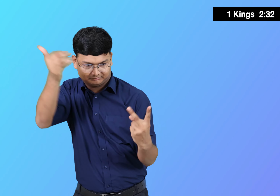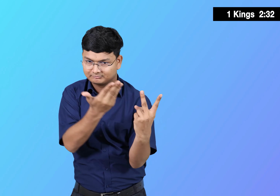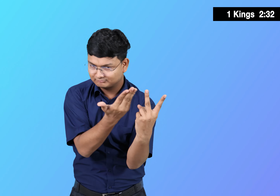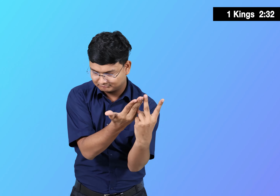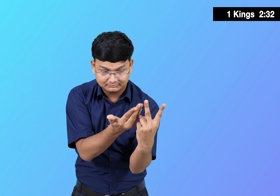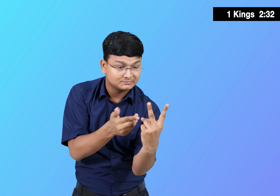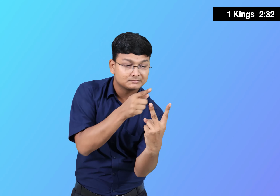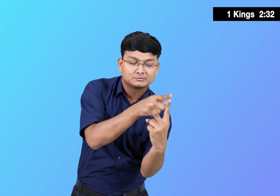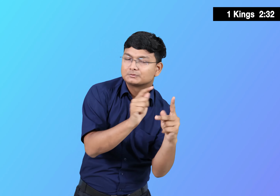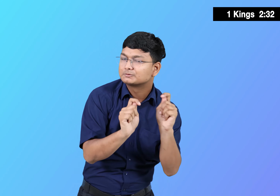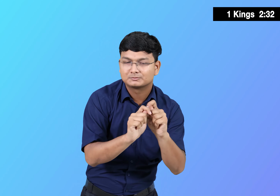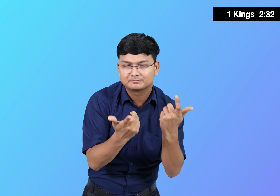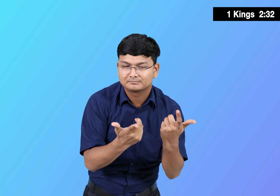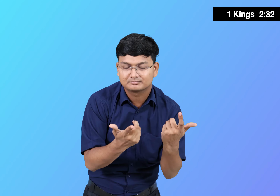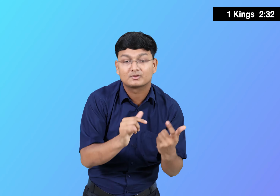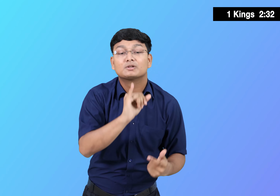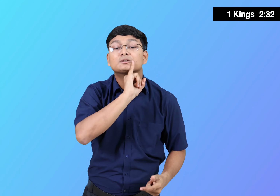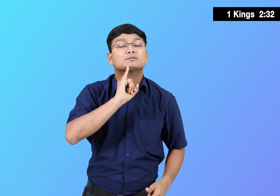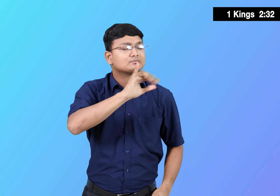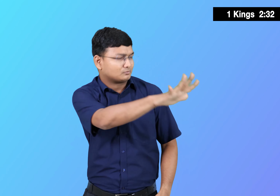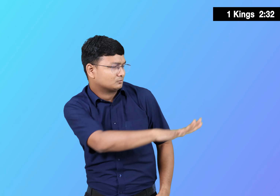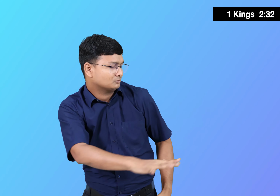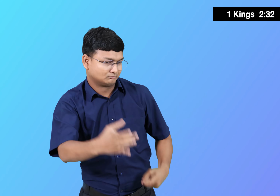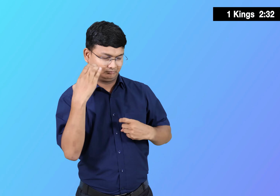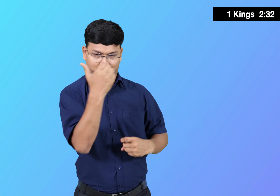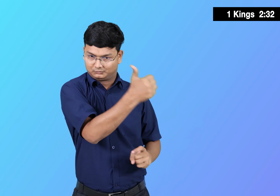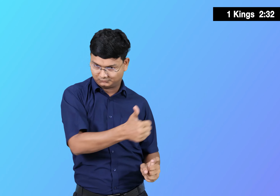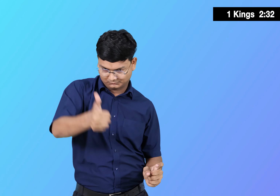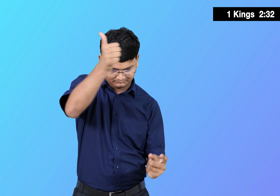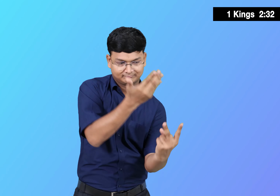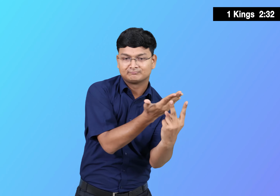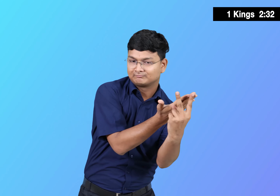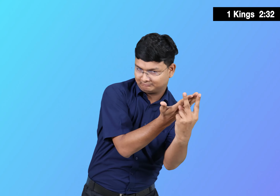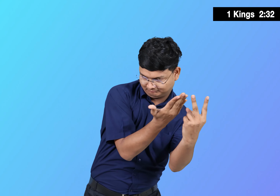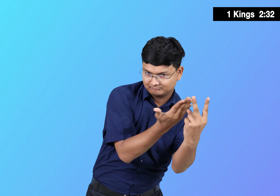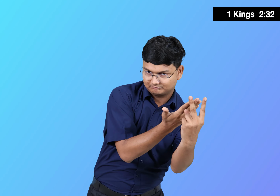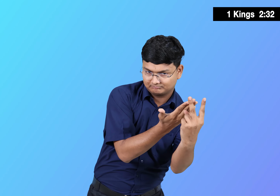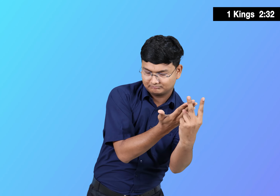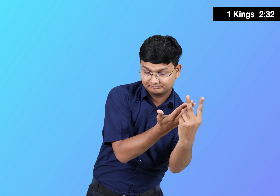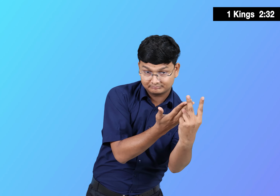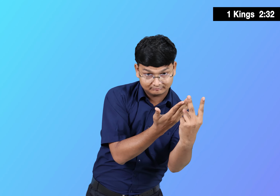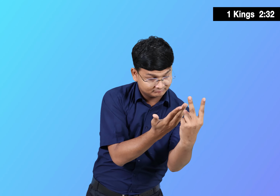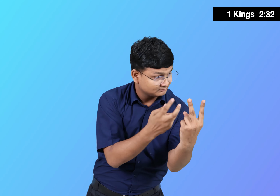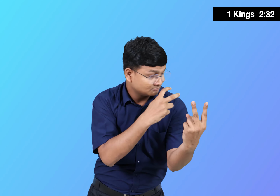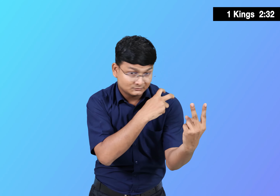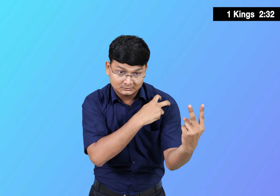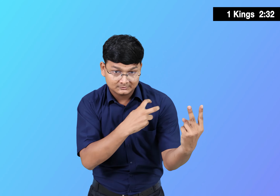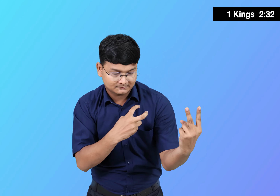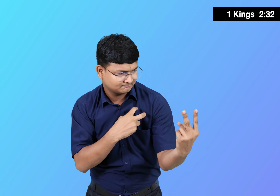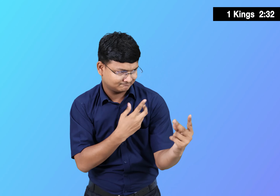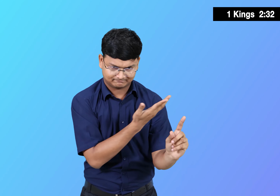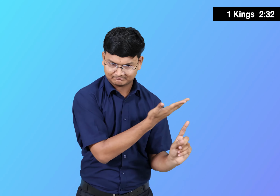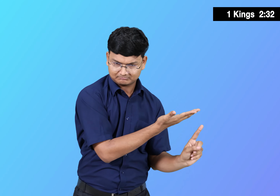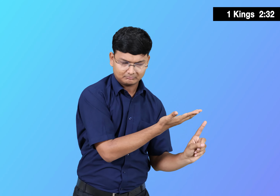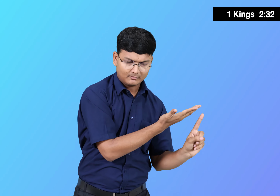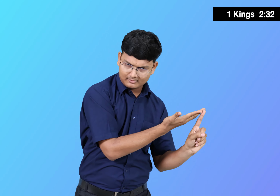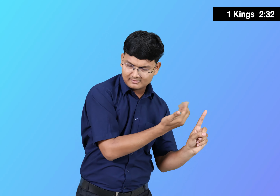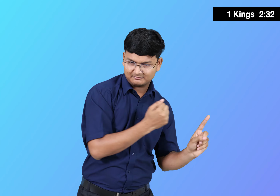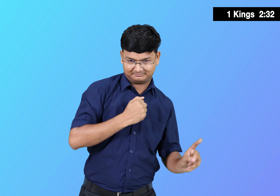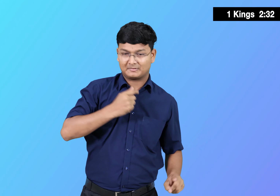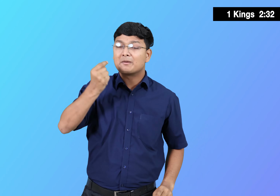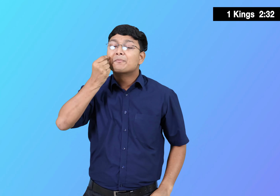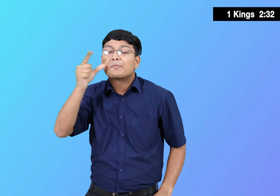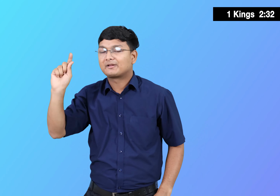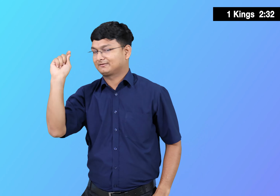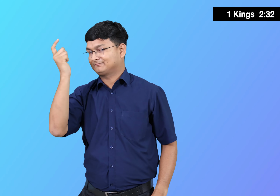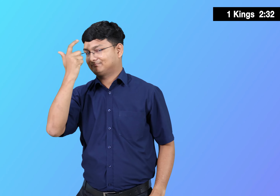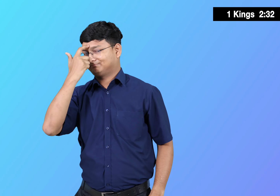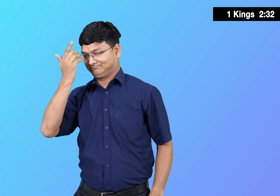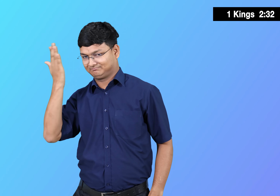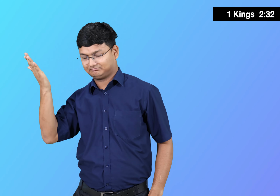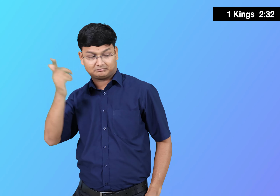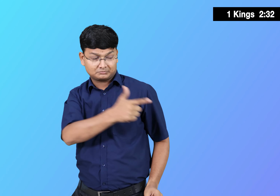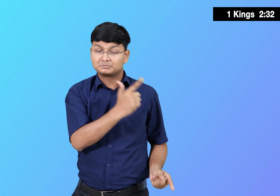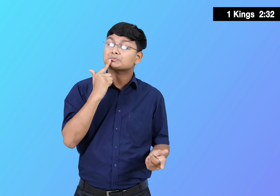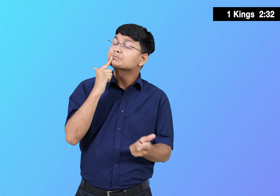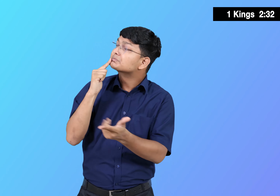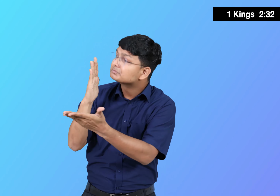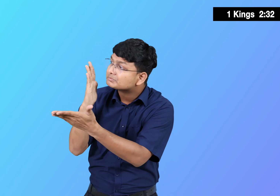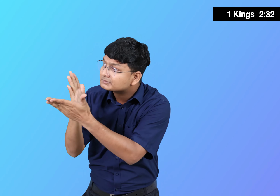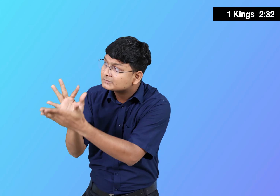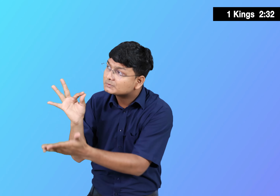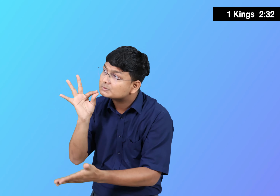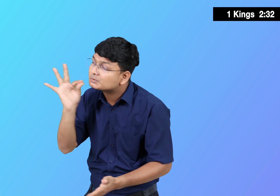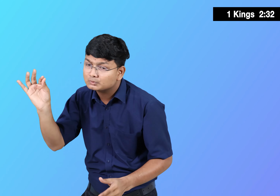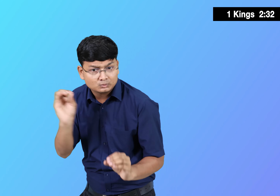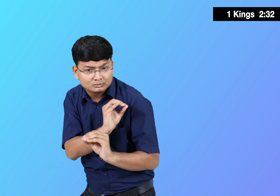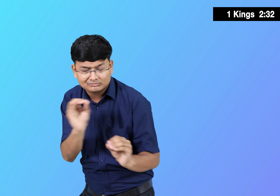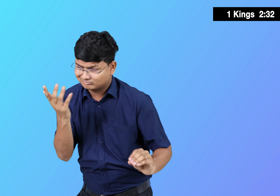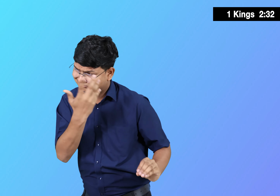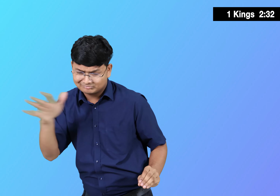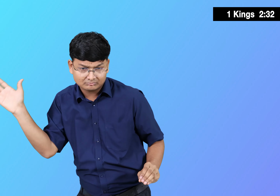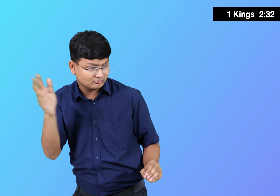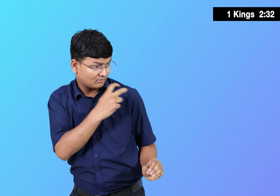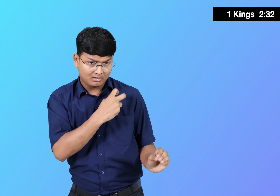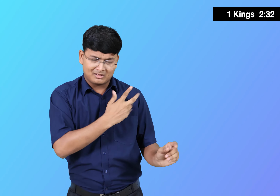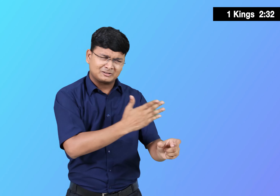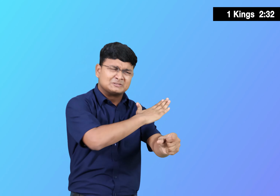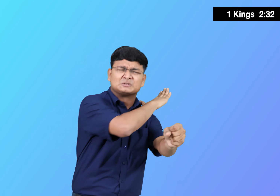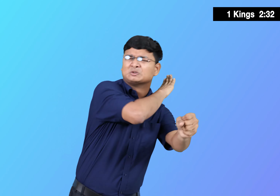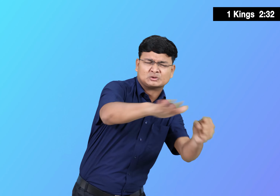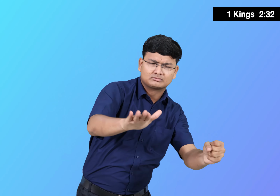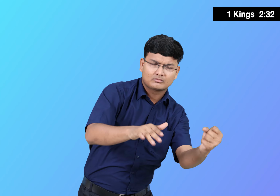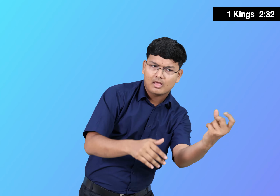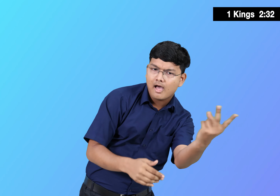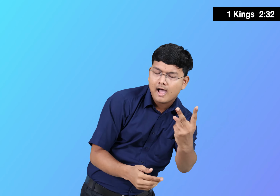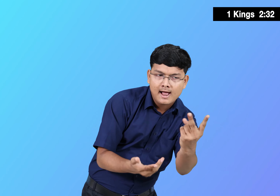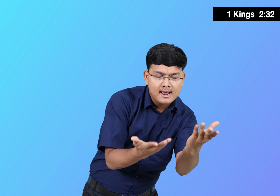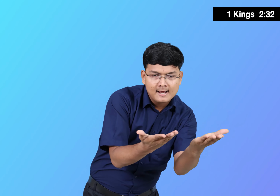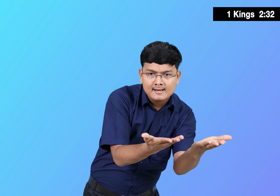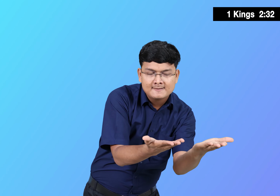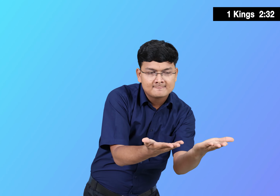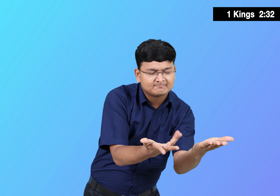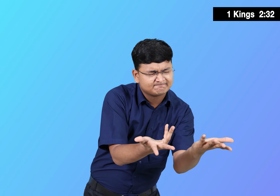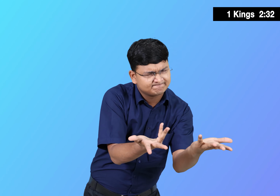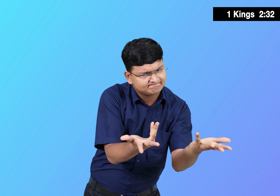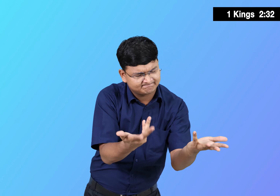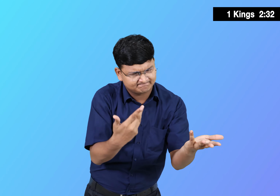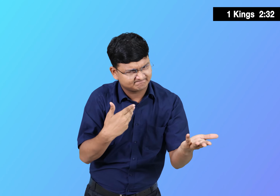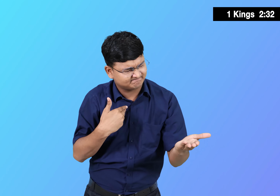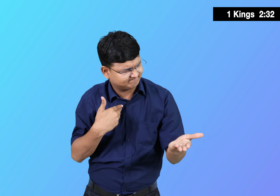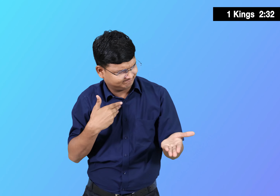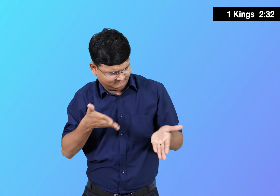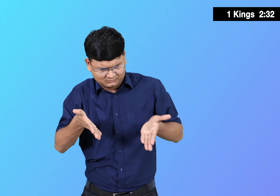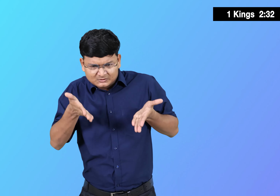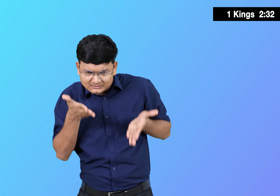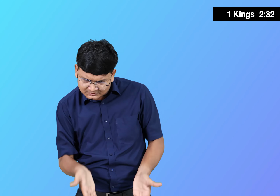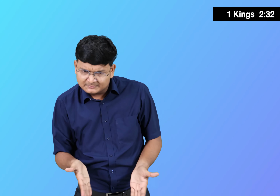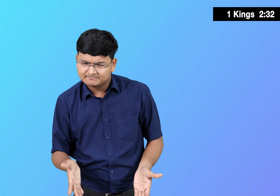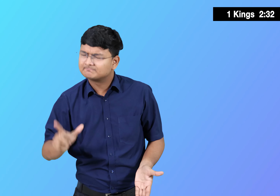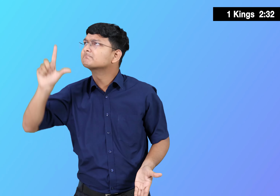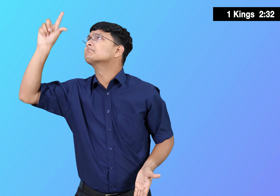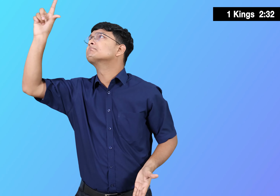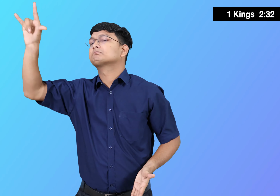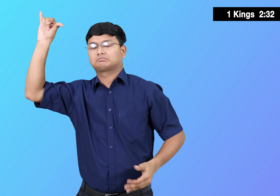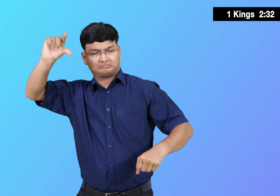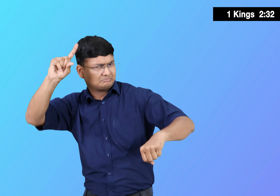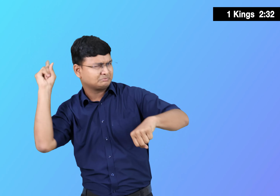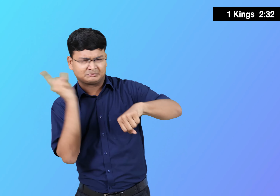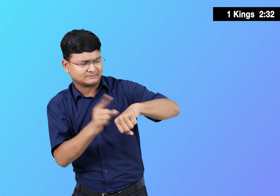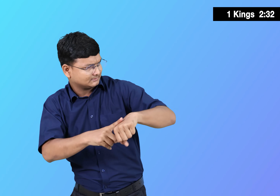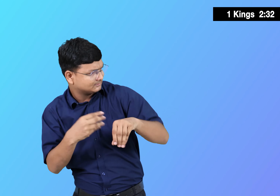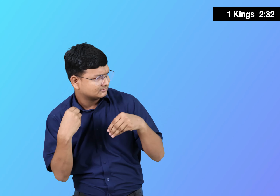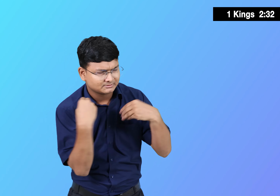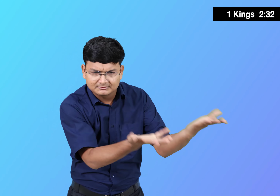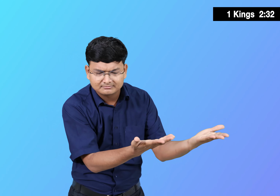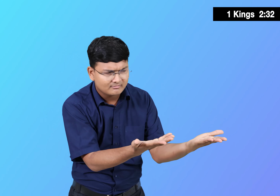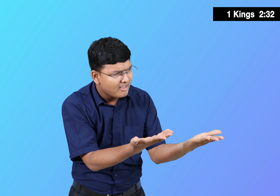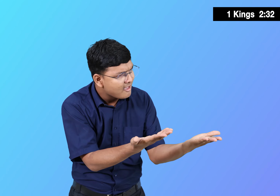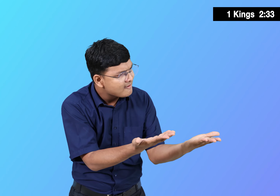the commander of the army of Judah. He did this without my father’s knowledge. But now the LORD will punish Joab for the men he killed.